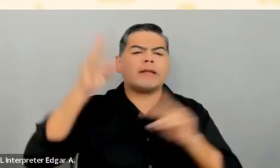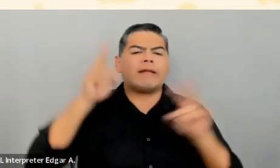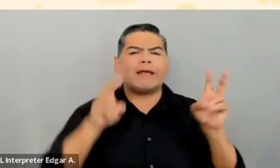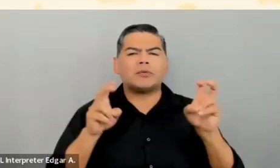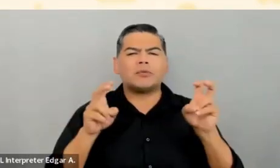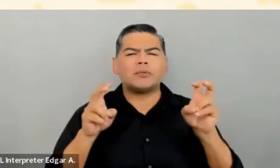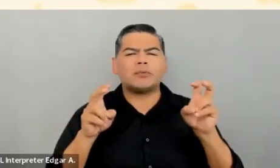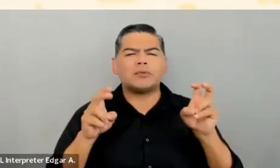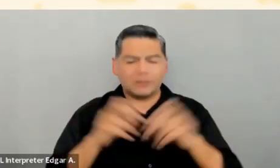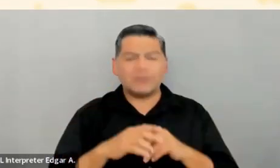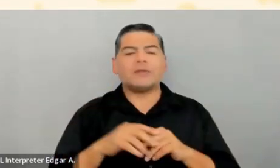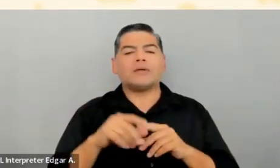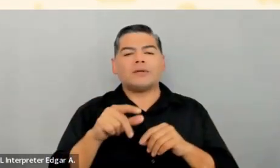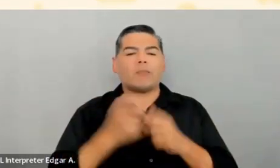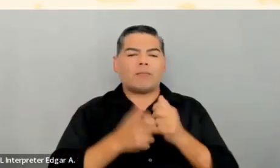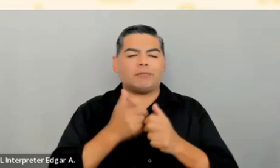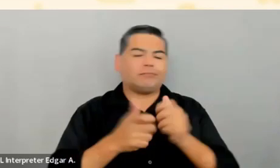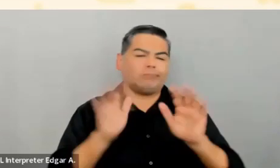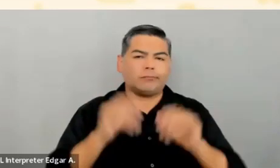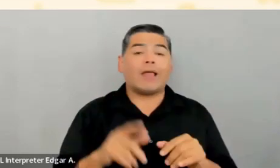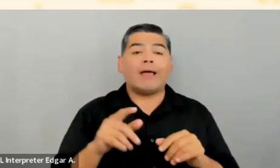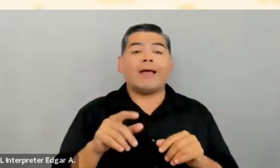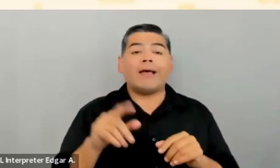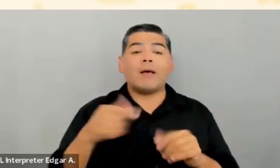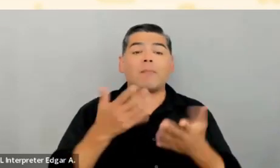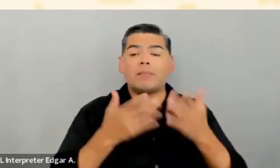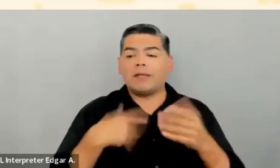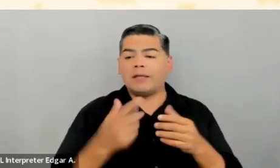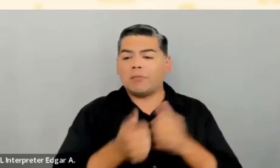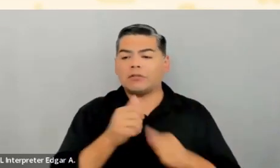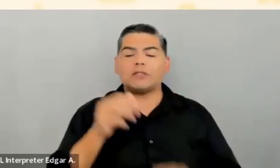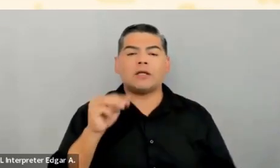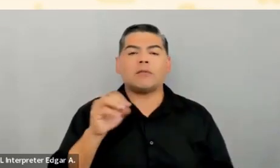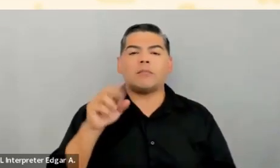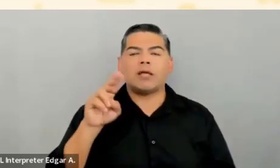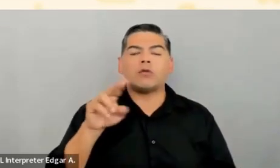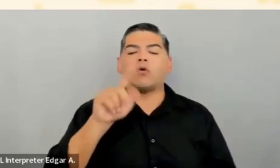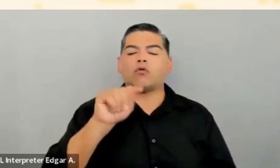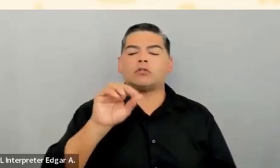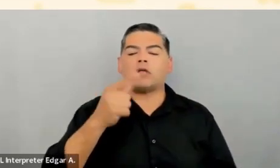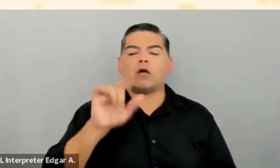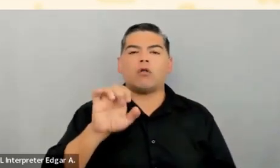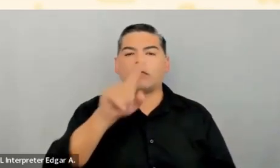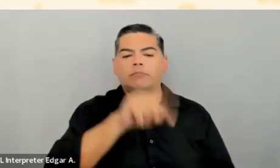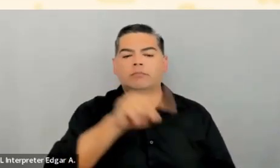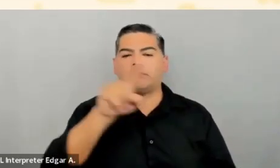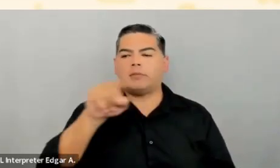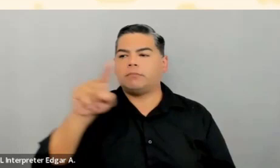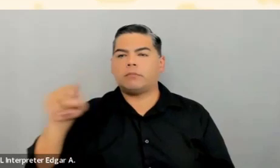The biggest one would be typically menu toggles. Now as we have seen this Divi theme is